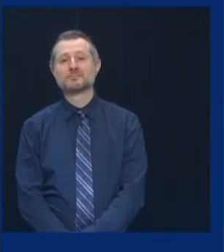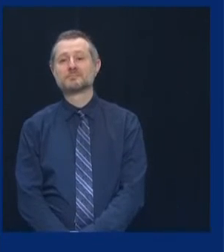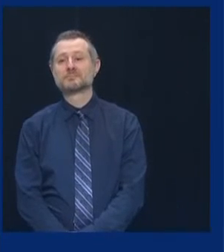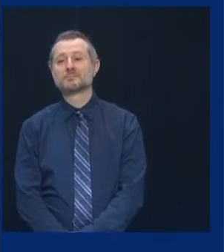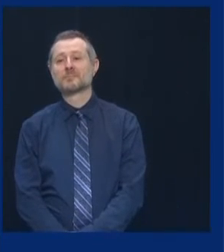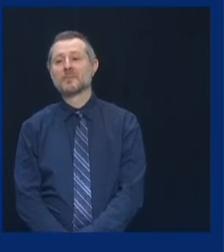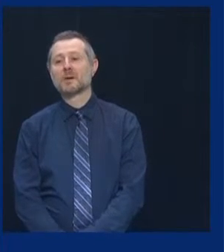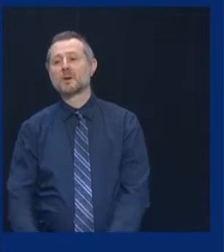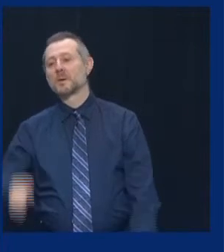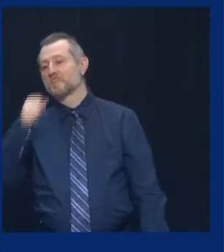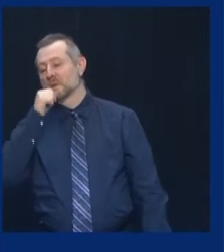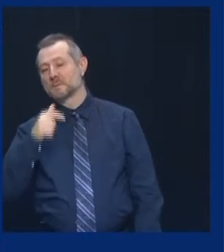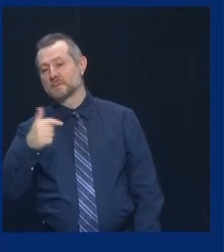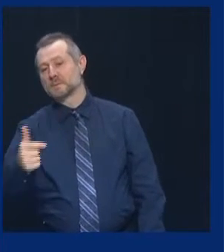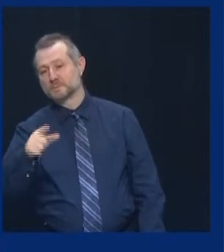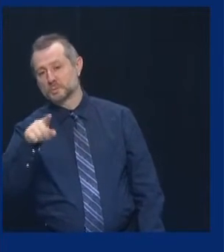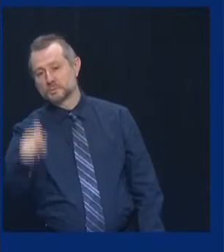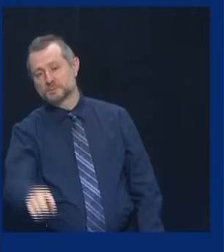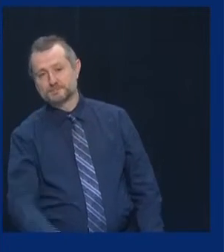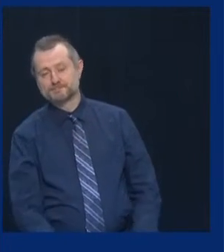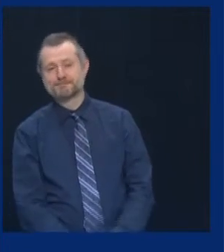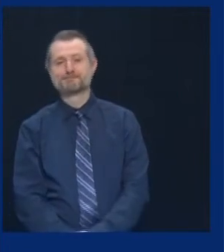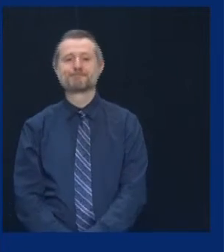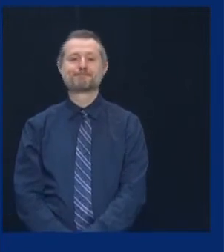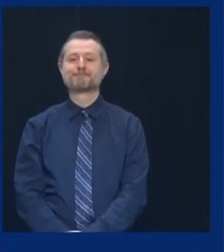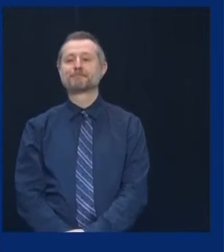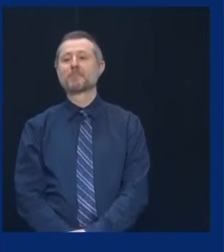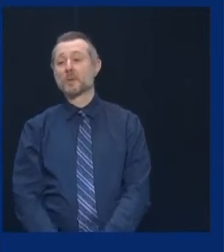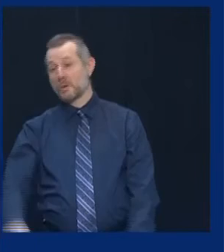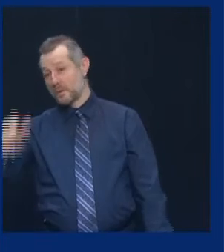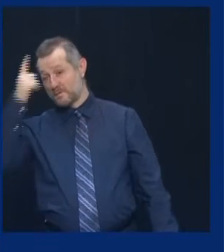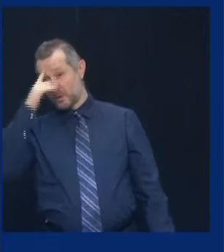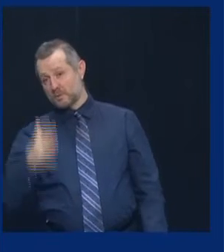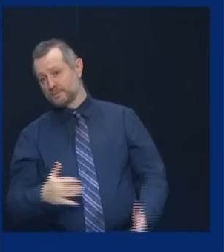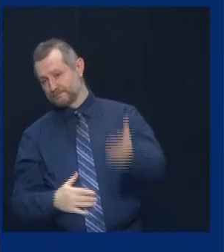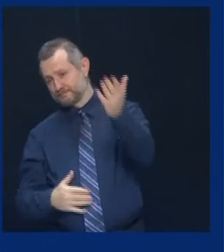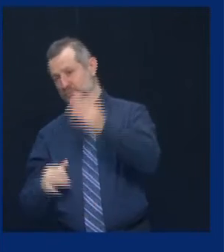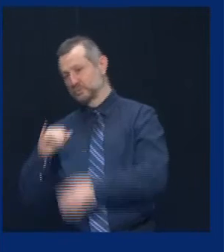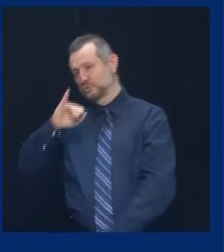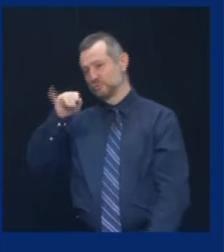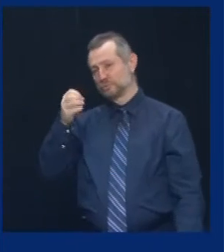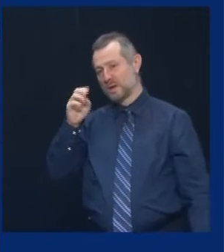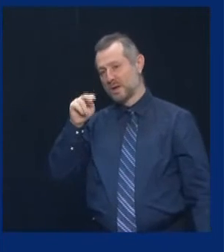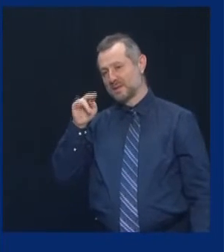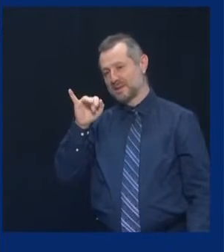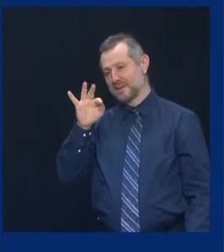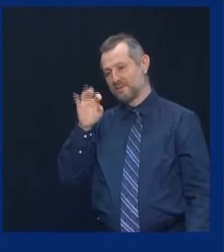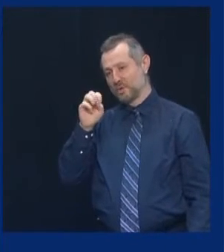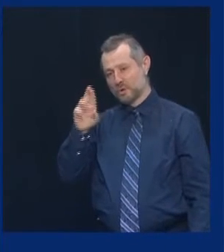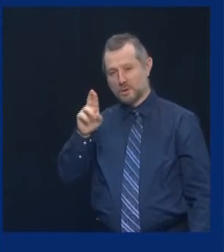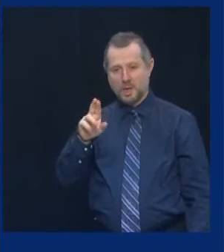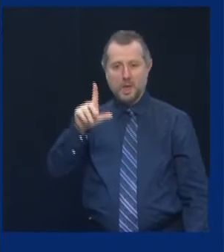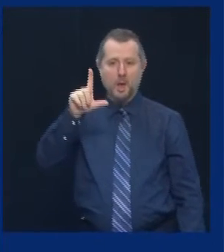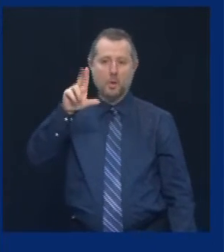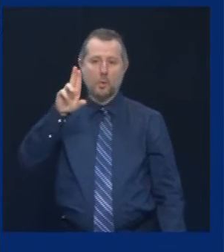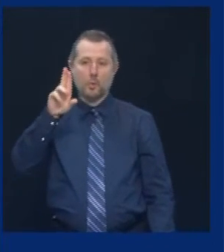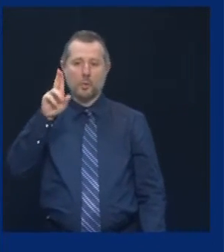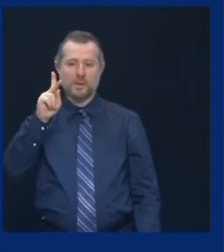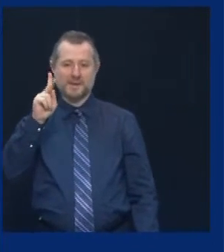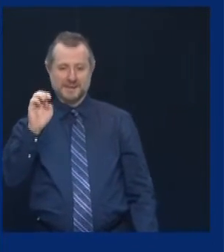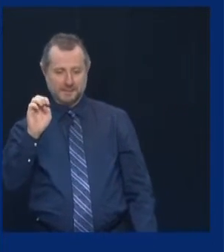THERE, PETER.